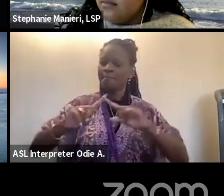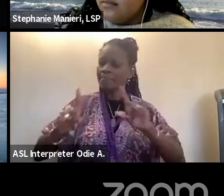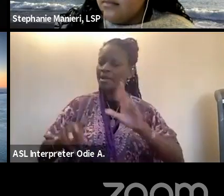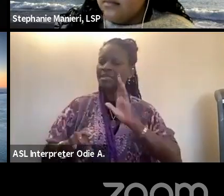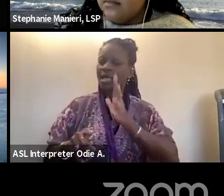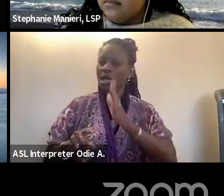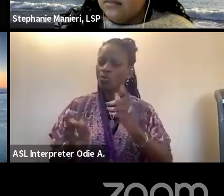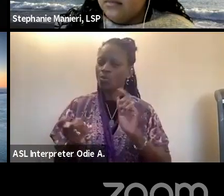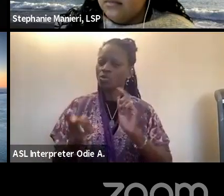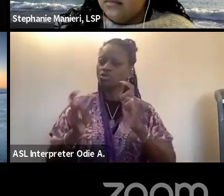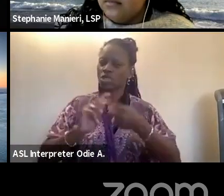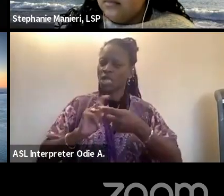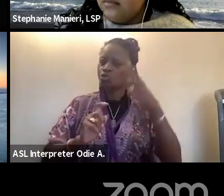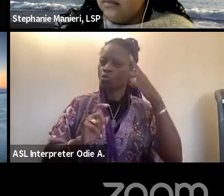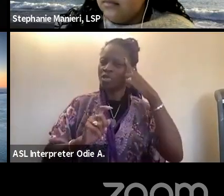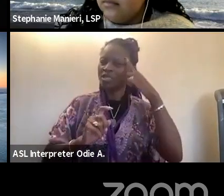Federal regulators will consider expanding